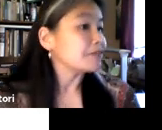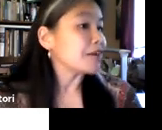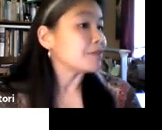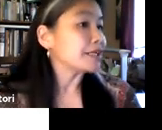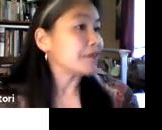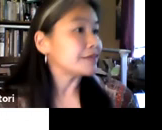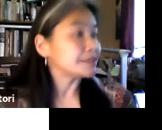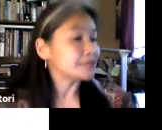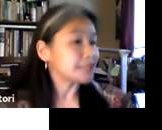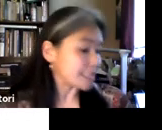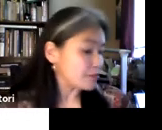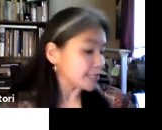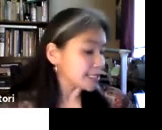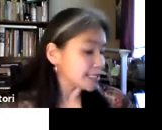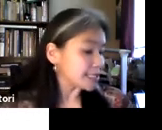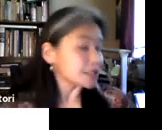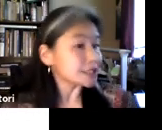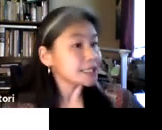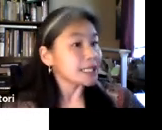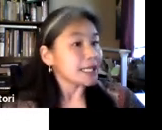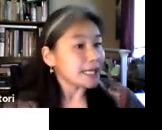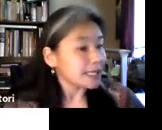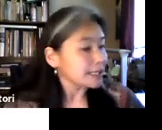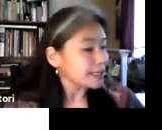I've encouraged Jamie to encourage you, as he said, to